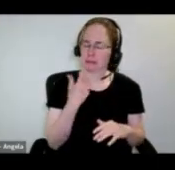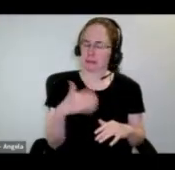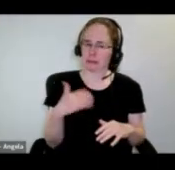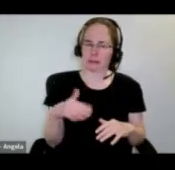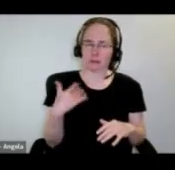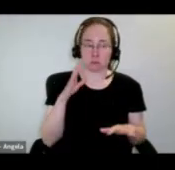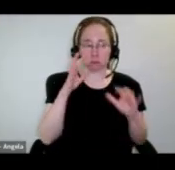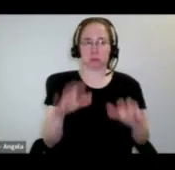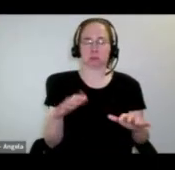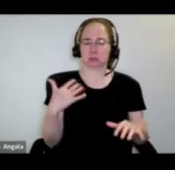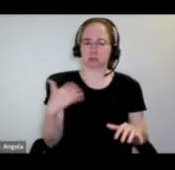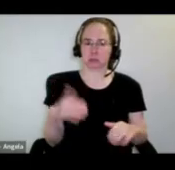Valerie Bradley: First of all.